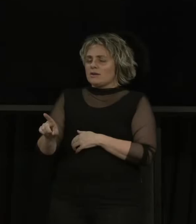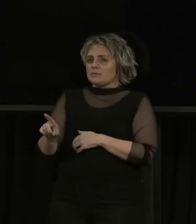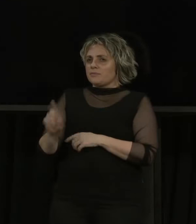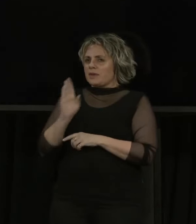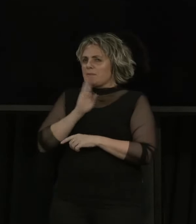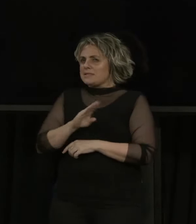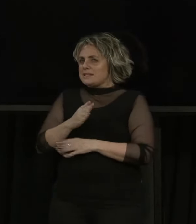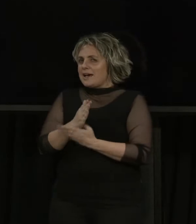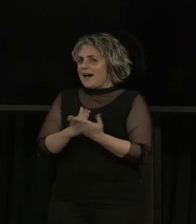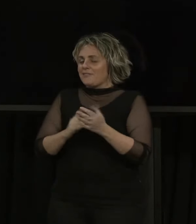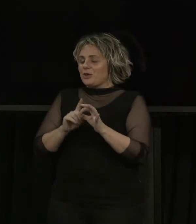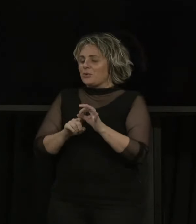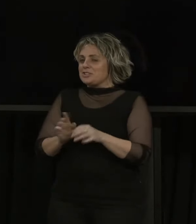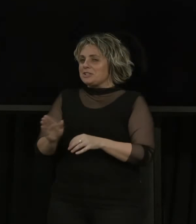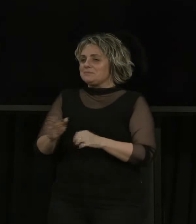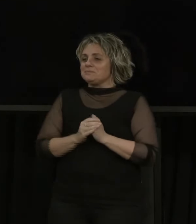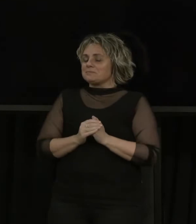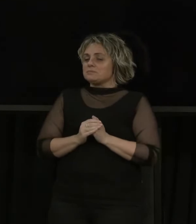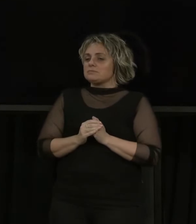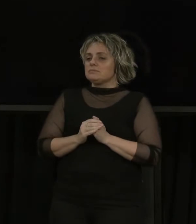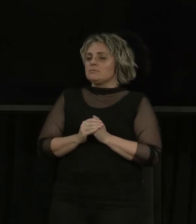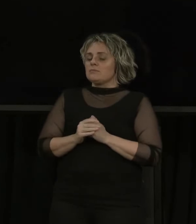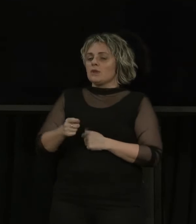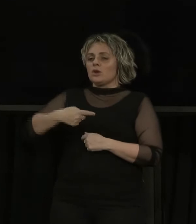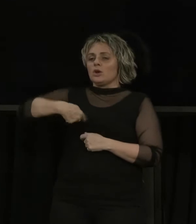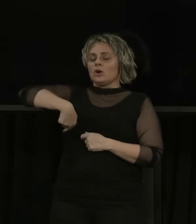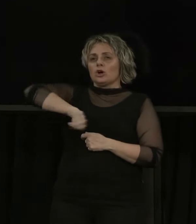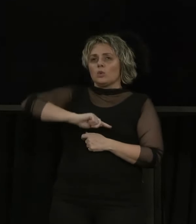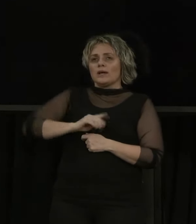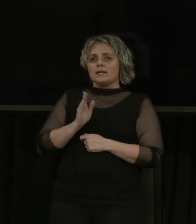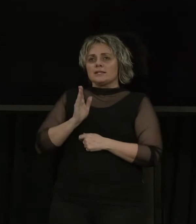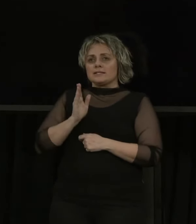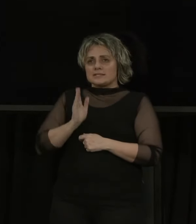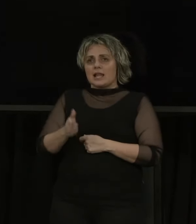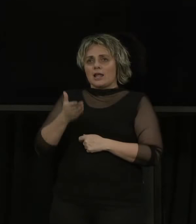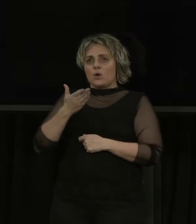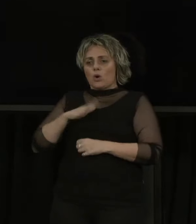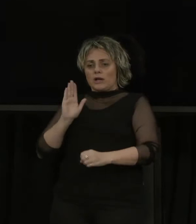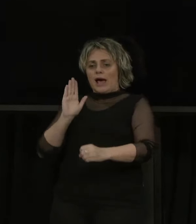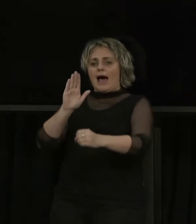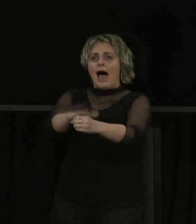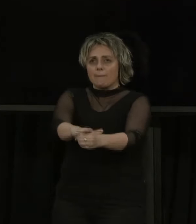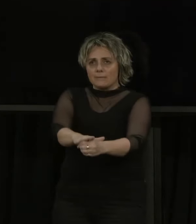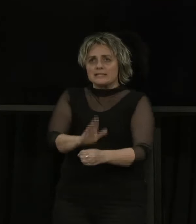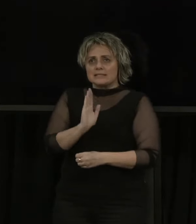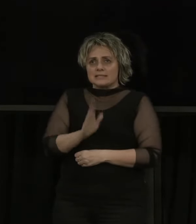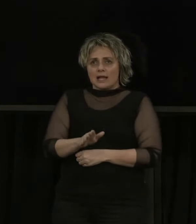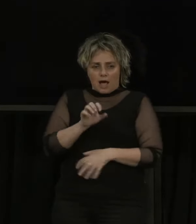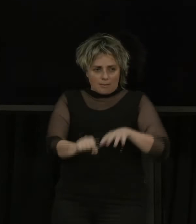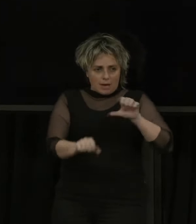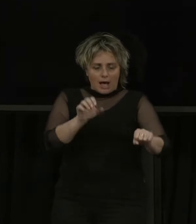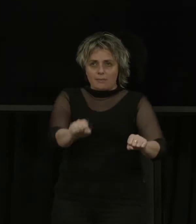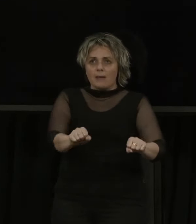effect on the fazed reopening.